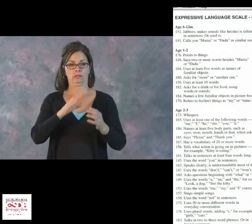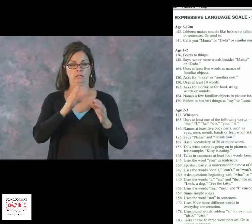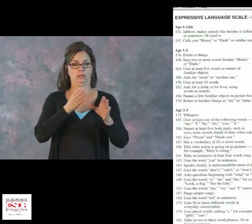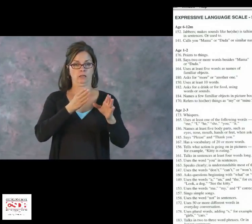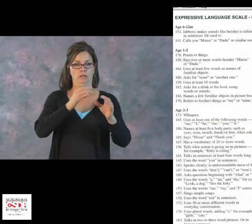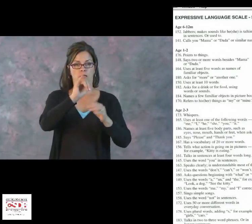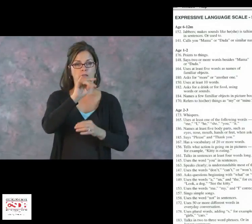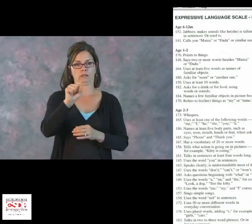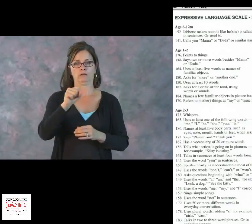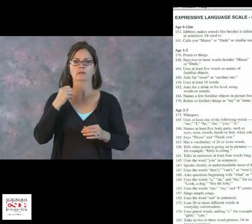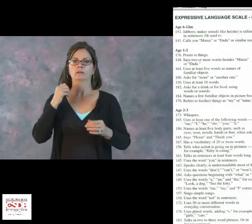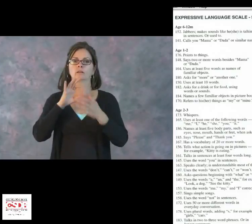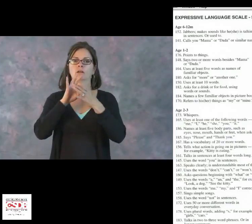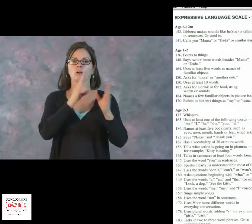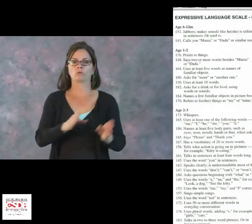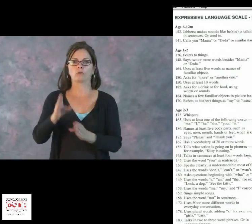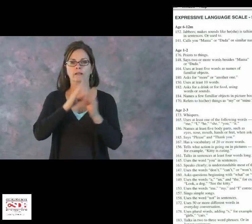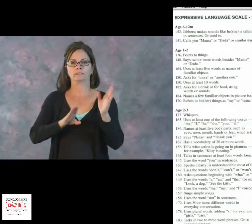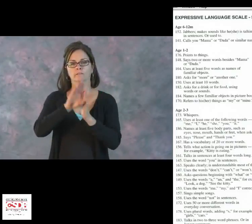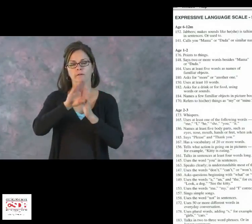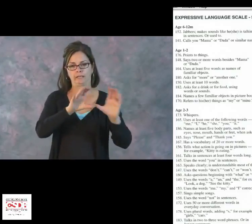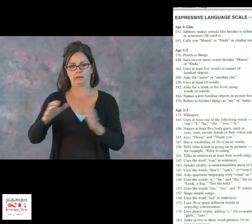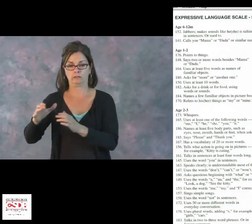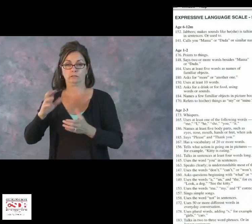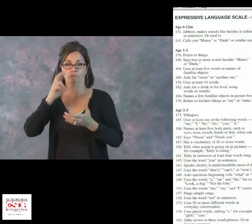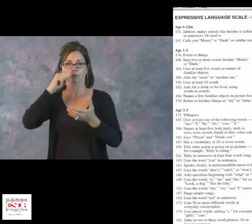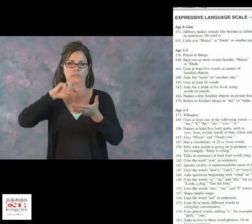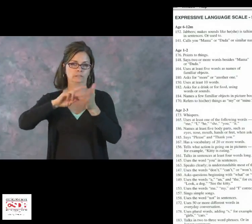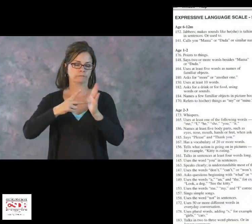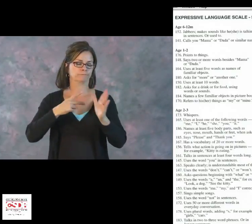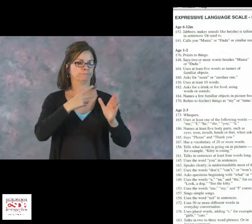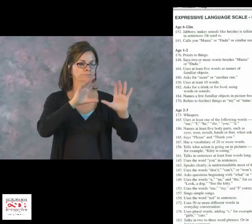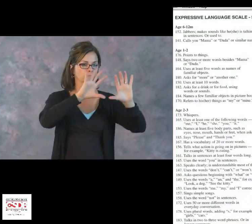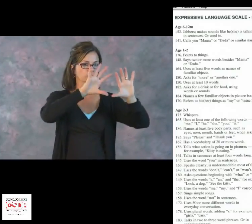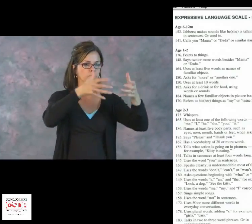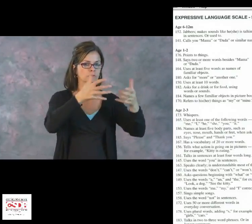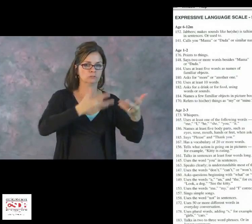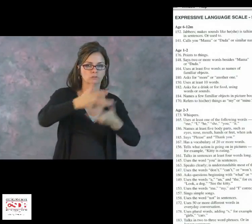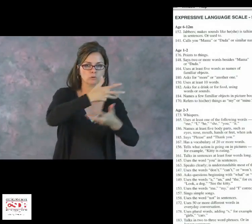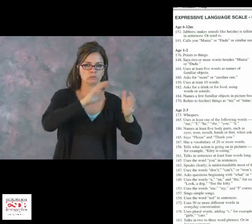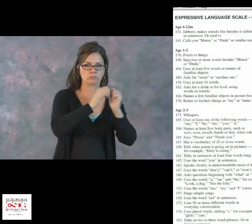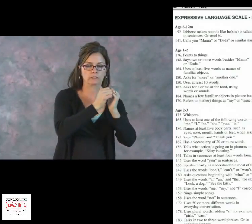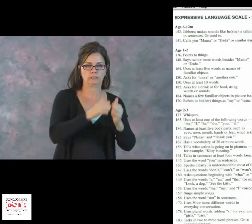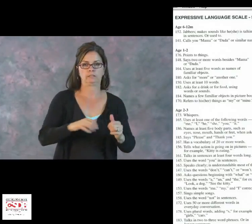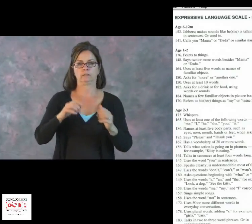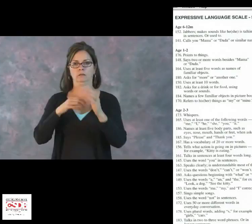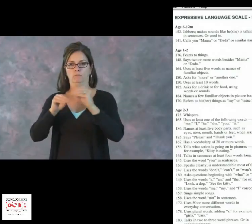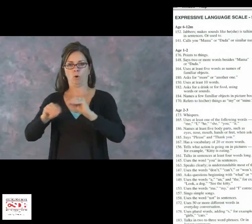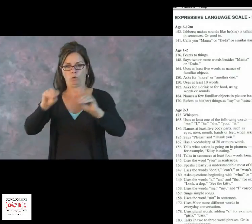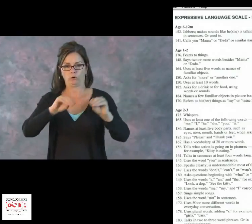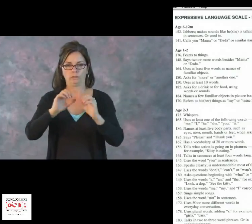In other words, all the social items are together, all the motor items are together, and all the language items are together.